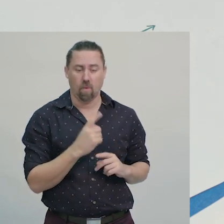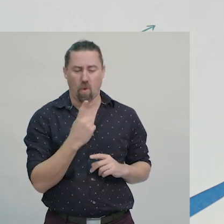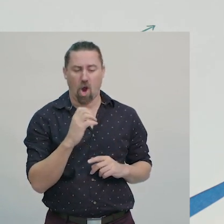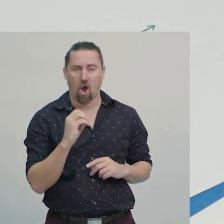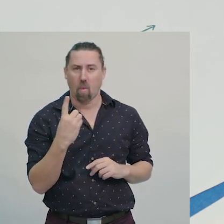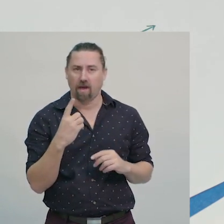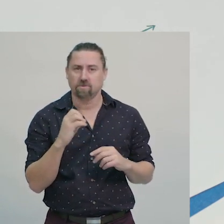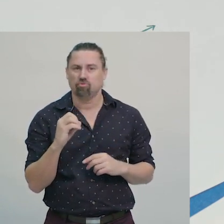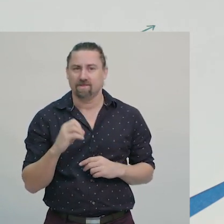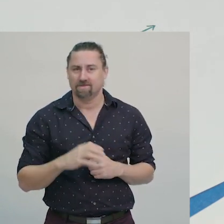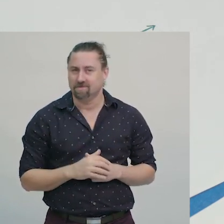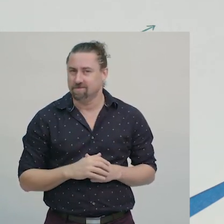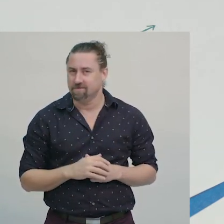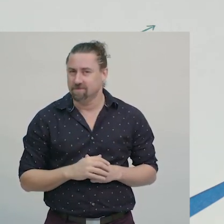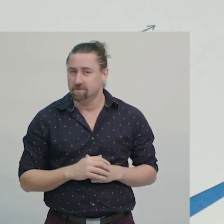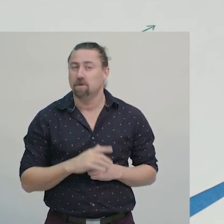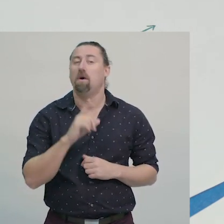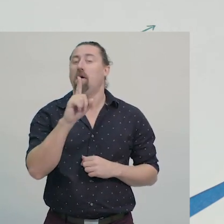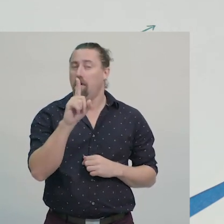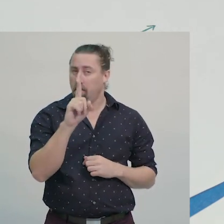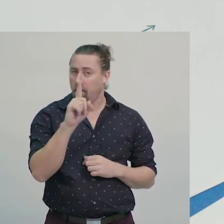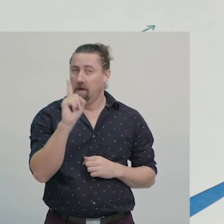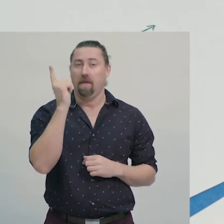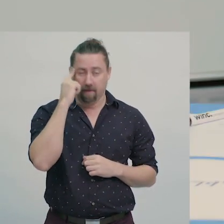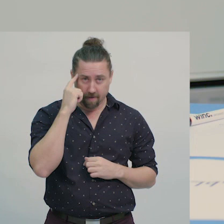Now finally, let's consider angle E.